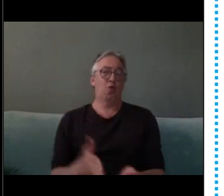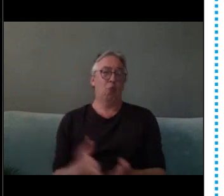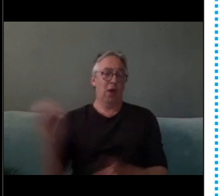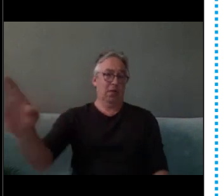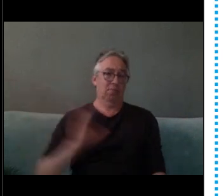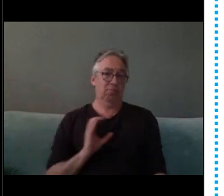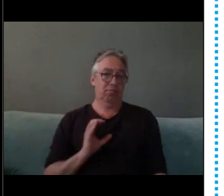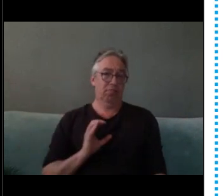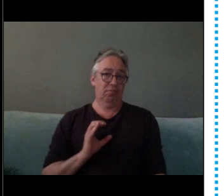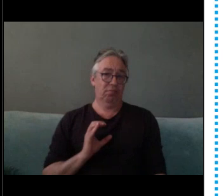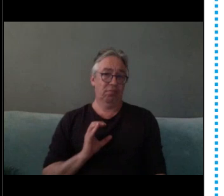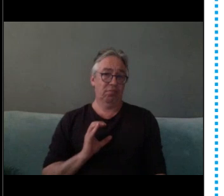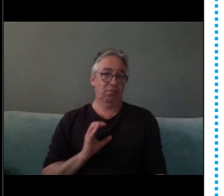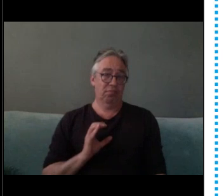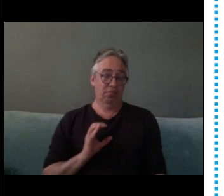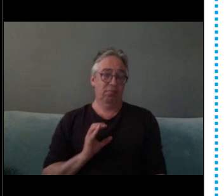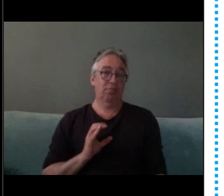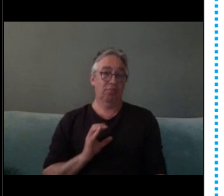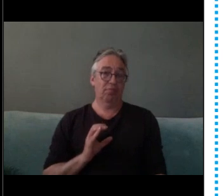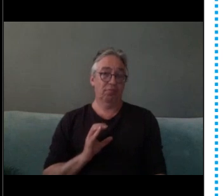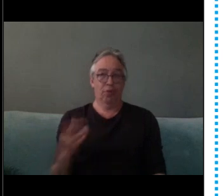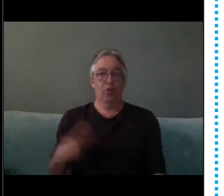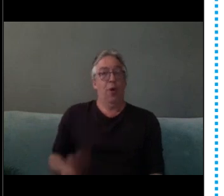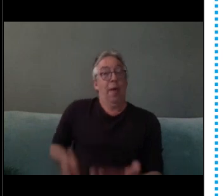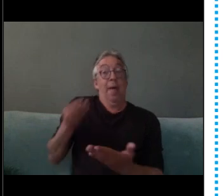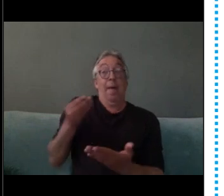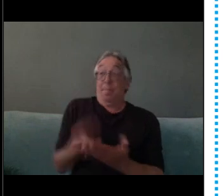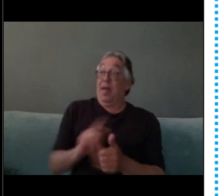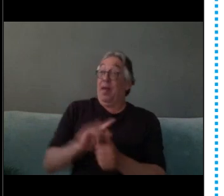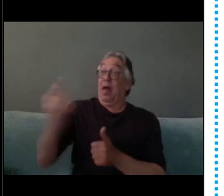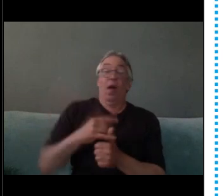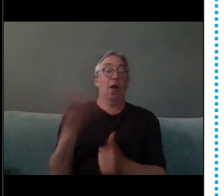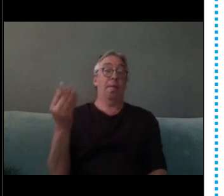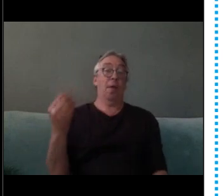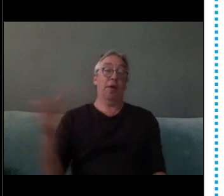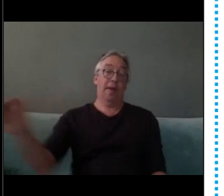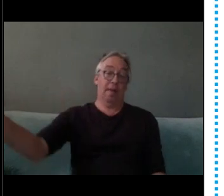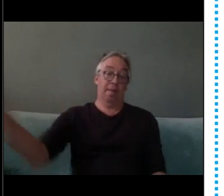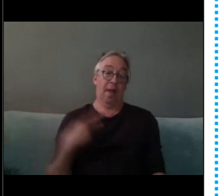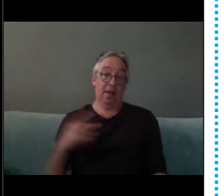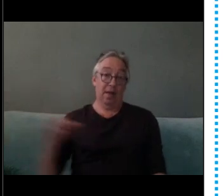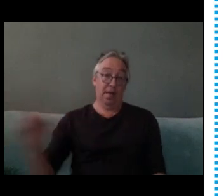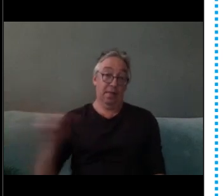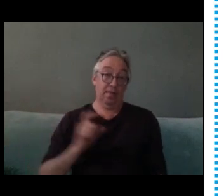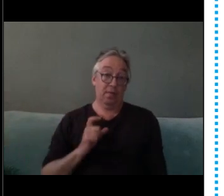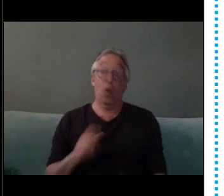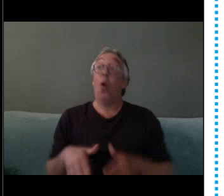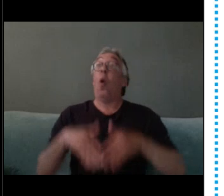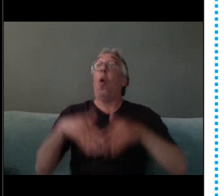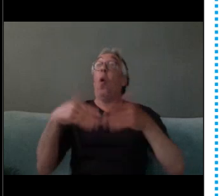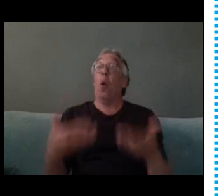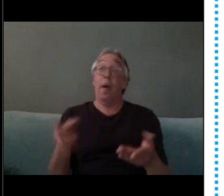so you'd get a refund for your travel or the rerouting at earliest opportunity